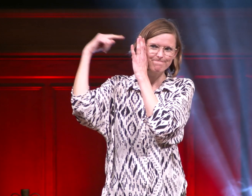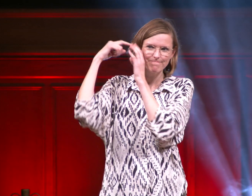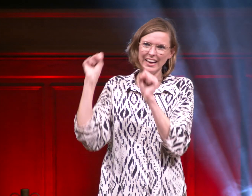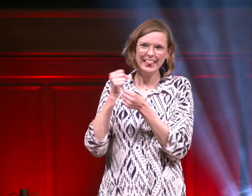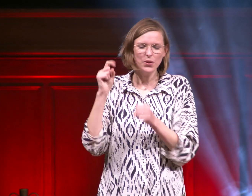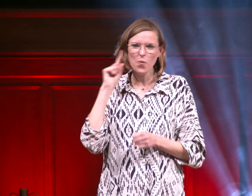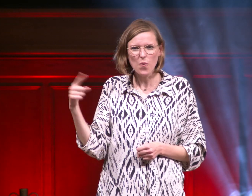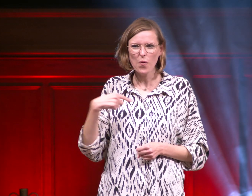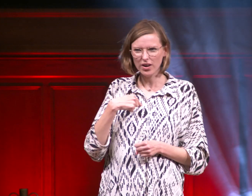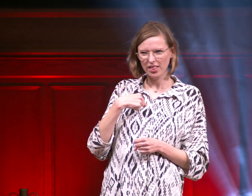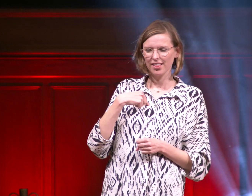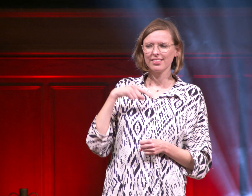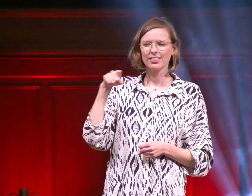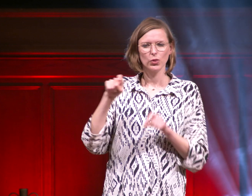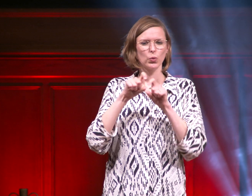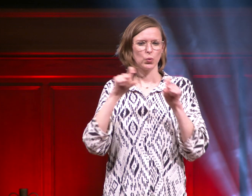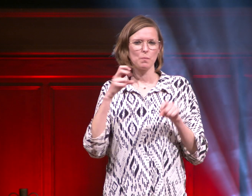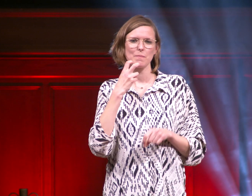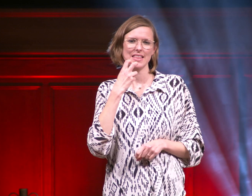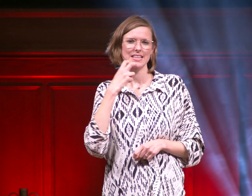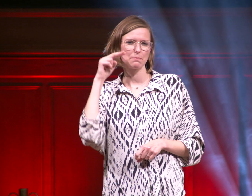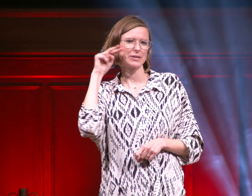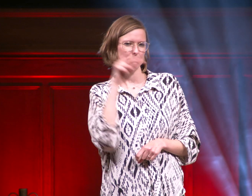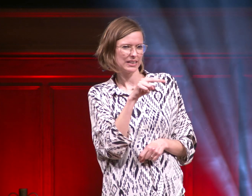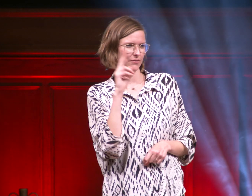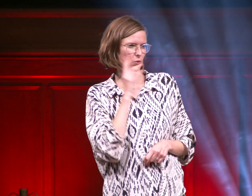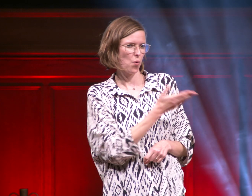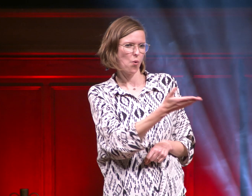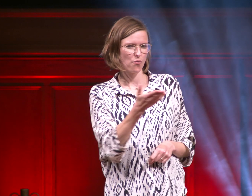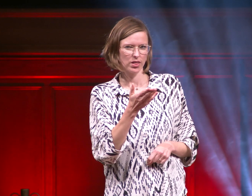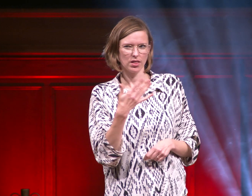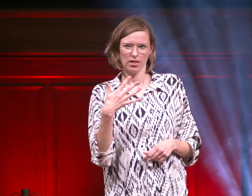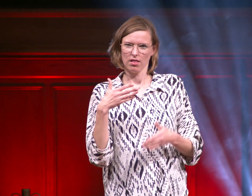that view us from a perspective that our ears are defining us,